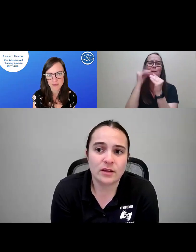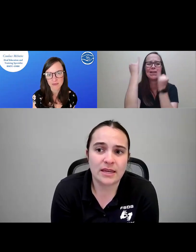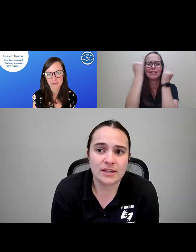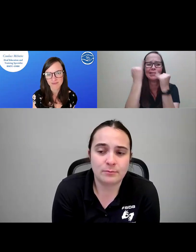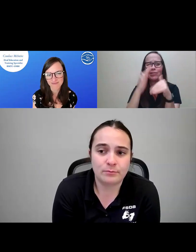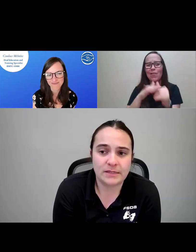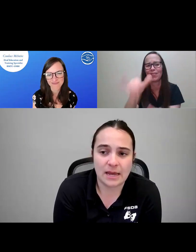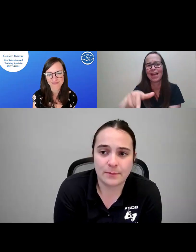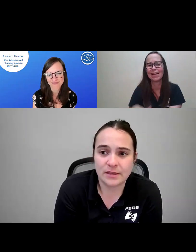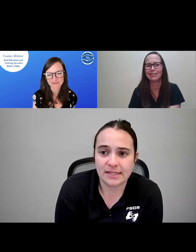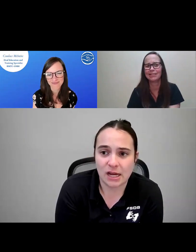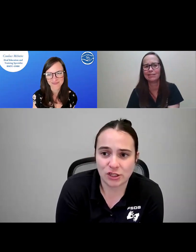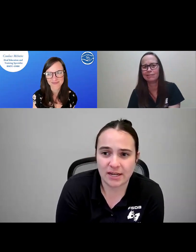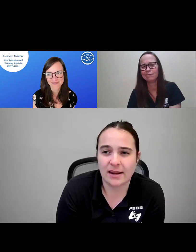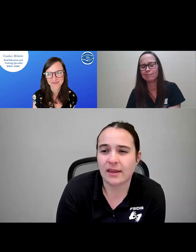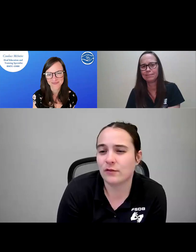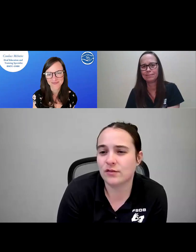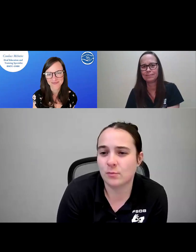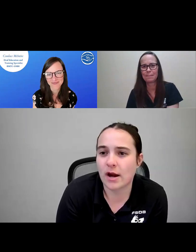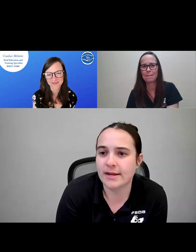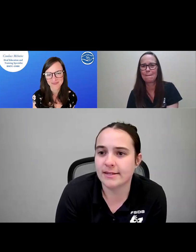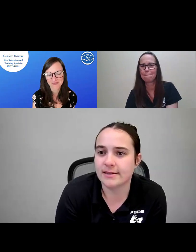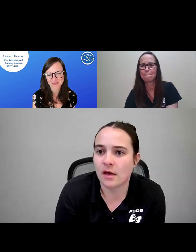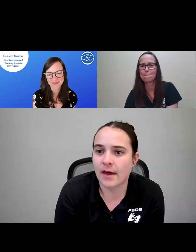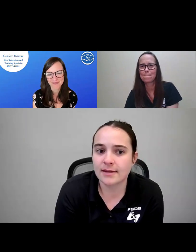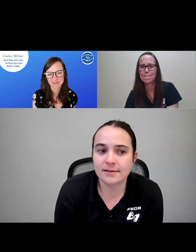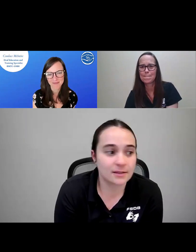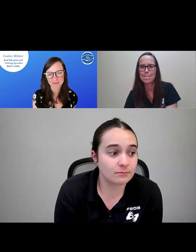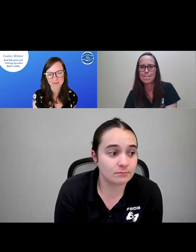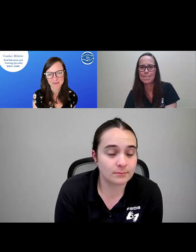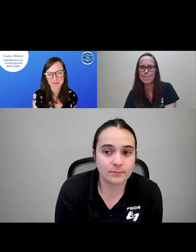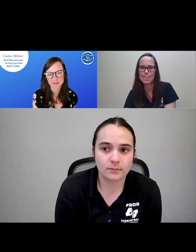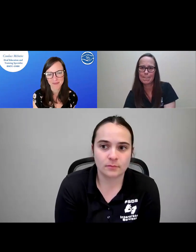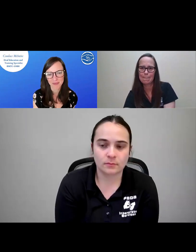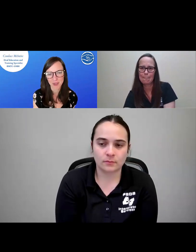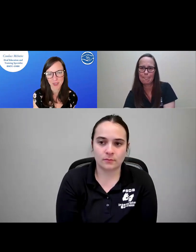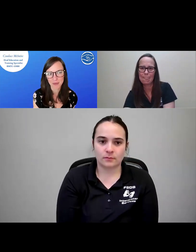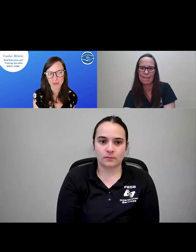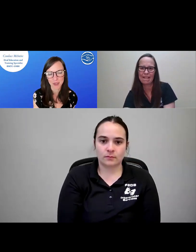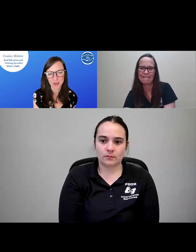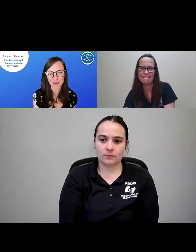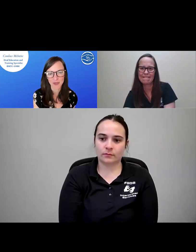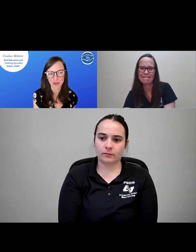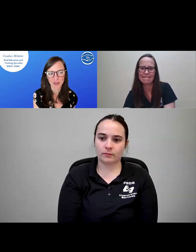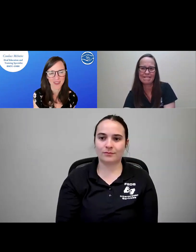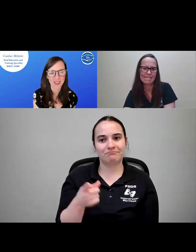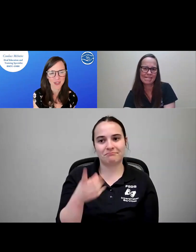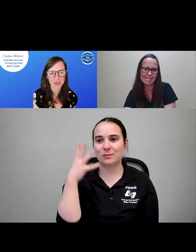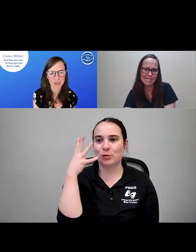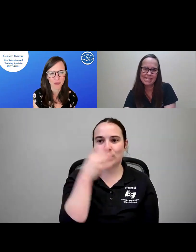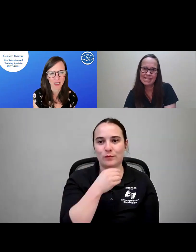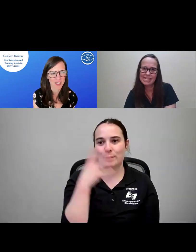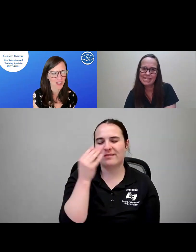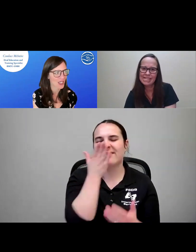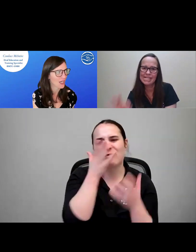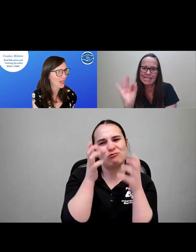can have a indepth discussion and I can give you some more ideas on that. Beautiful. Thank you so much.